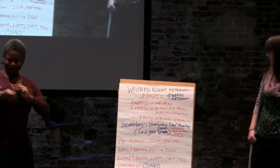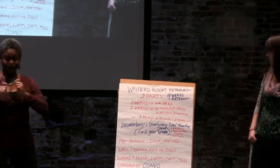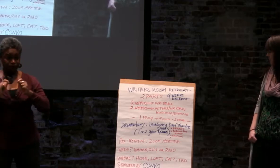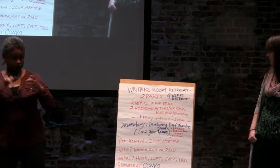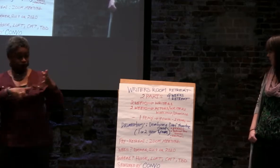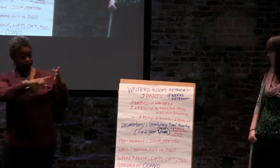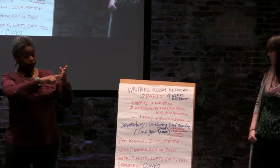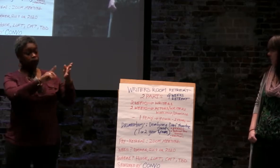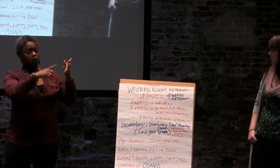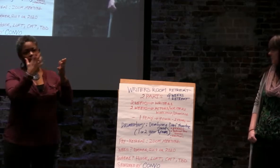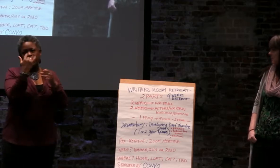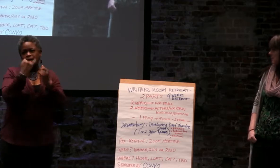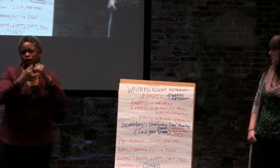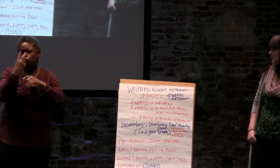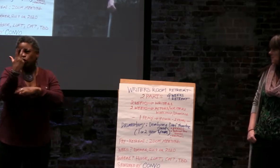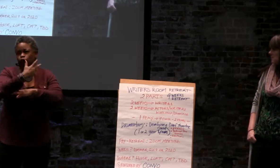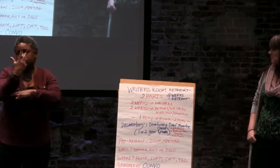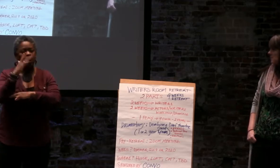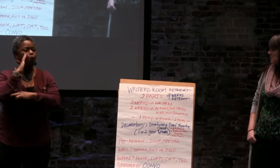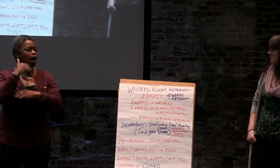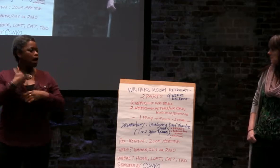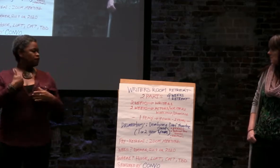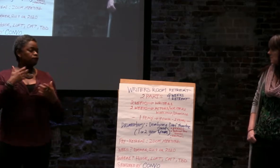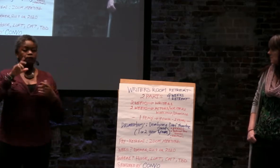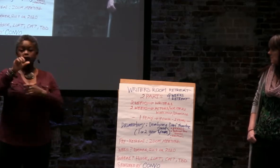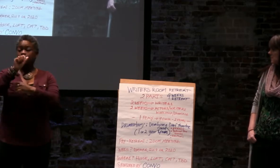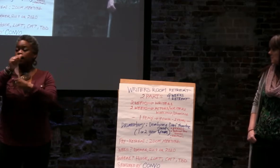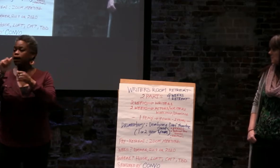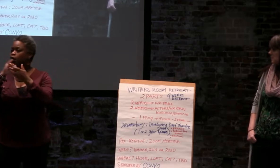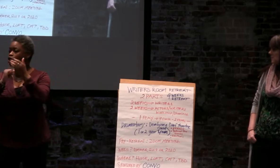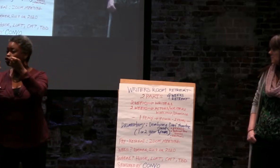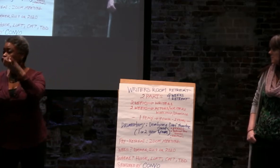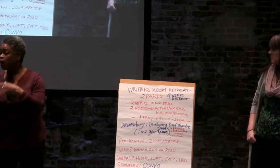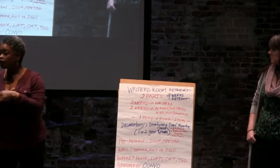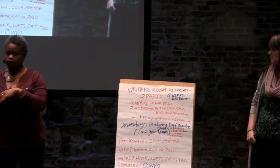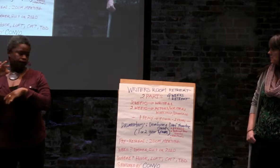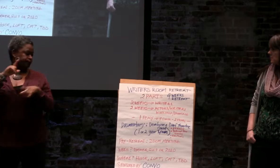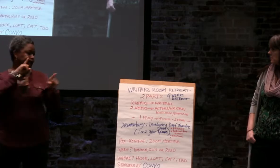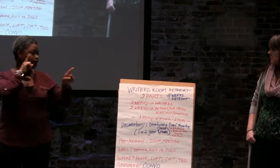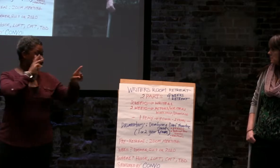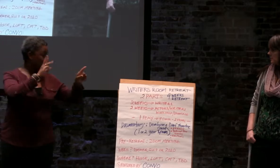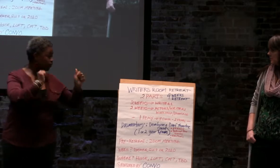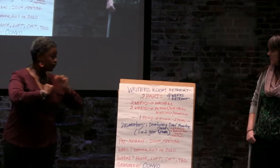We will be involved in an extensive editing process, and toward the final three days we would invite